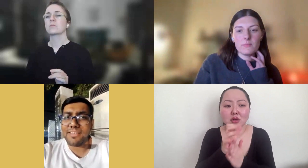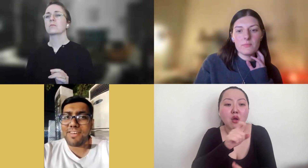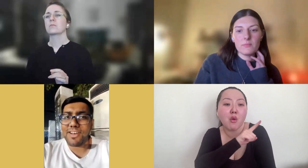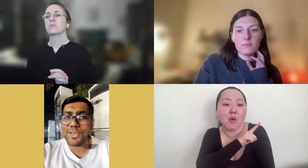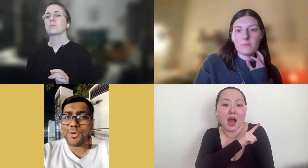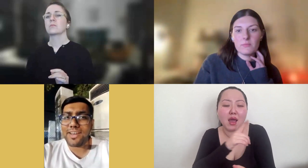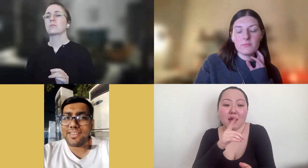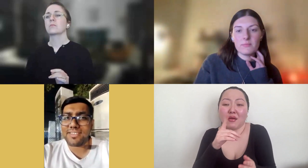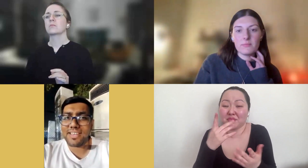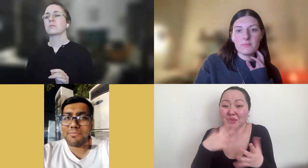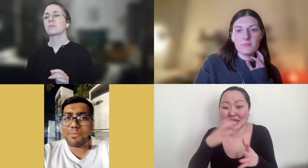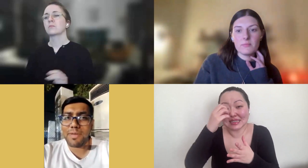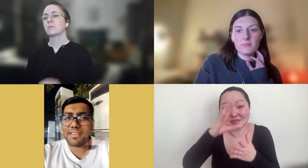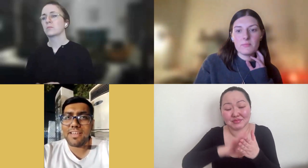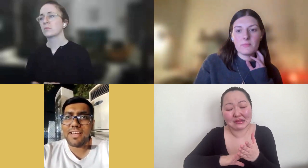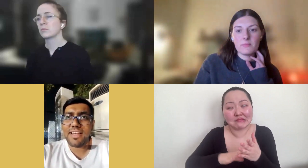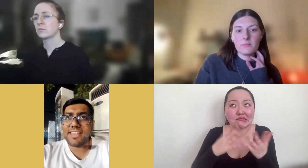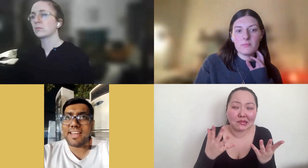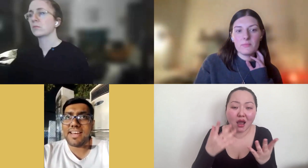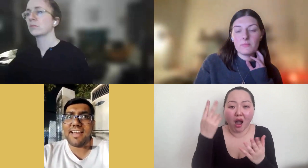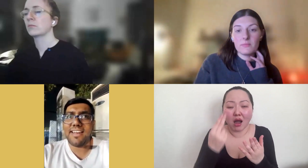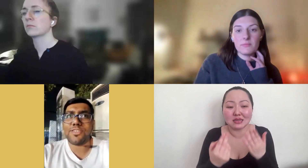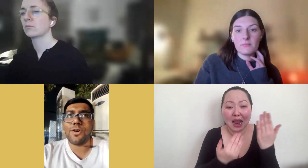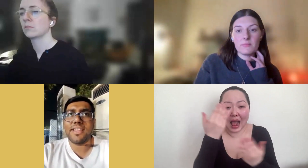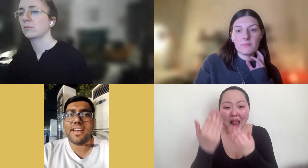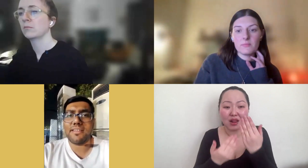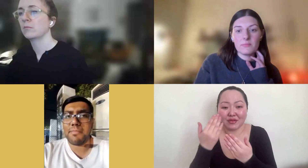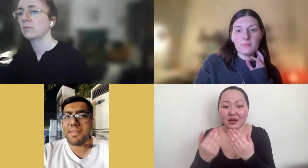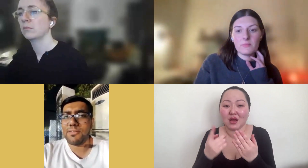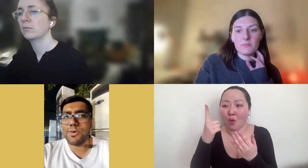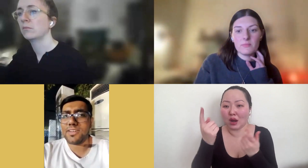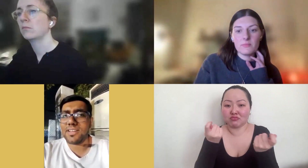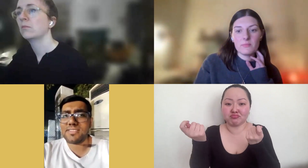sometimes, and one of the curators in that gallery in Mumbai thought that my mother would